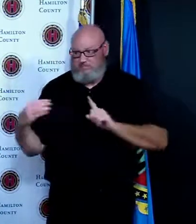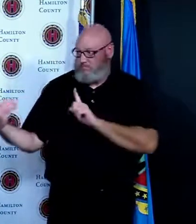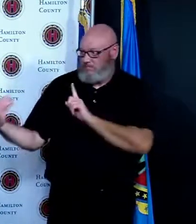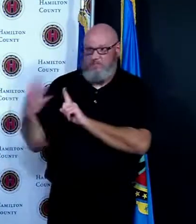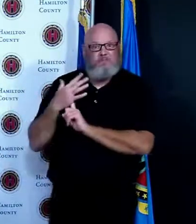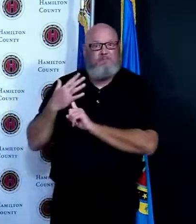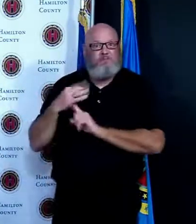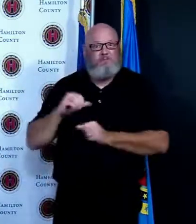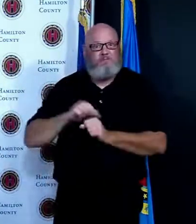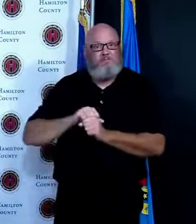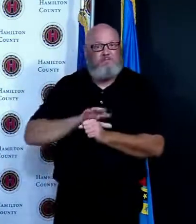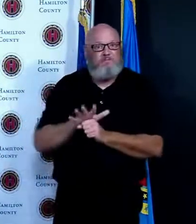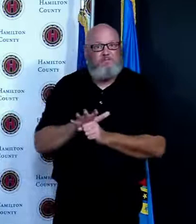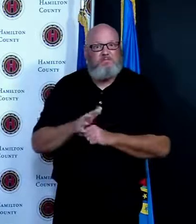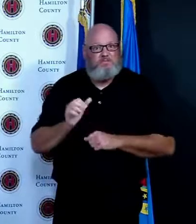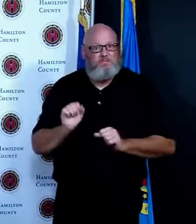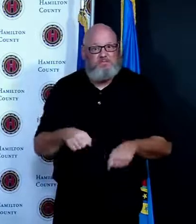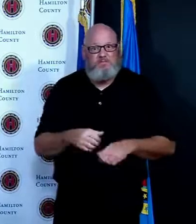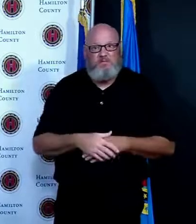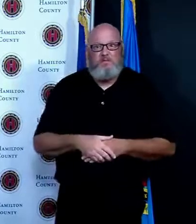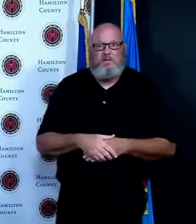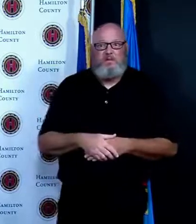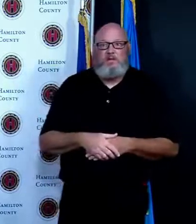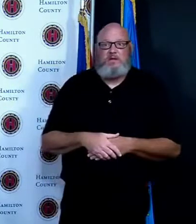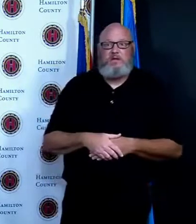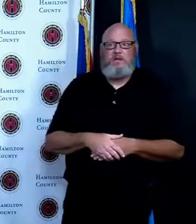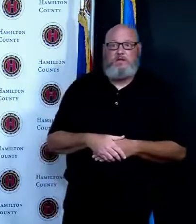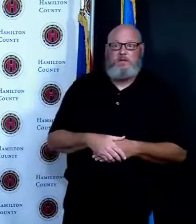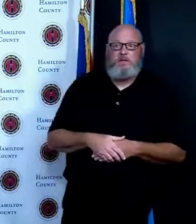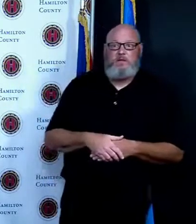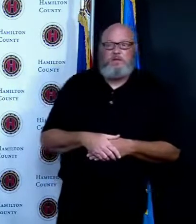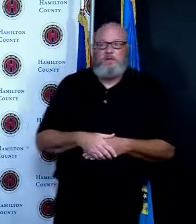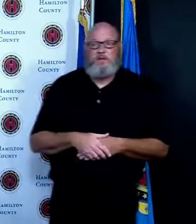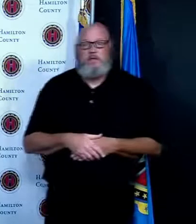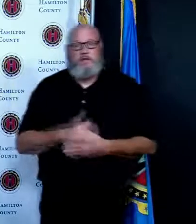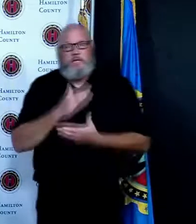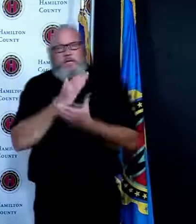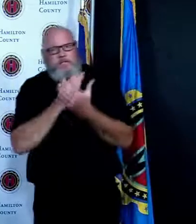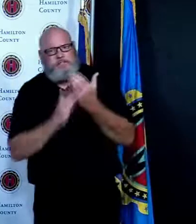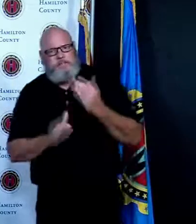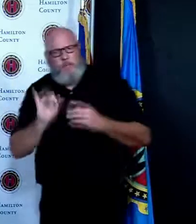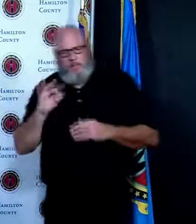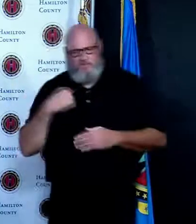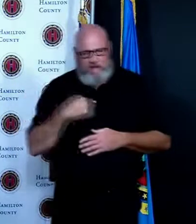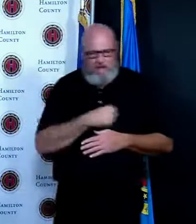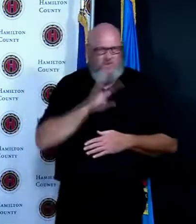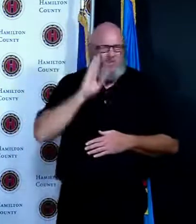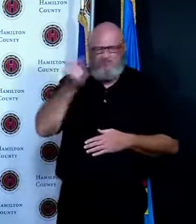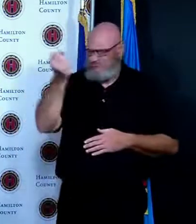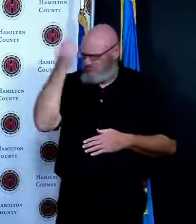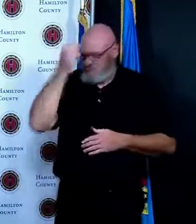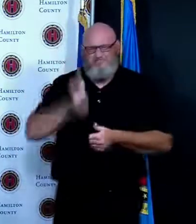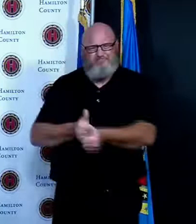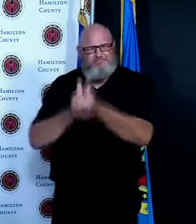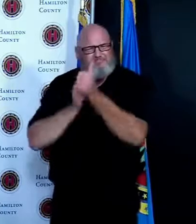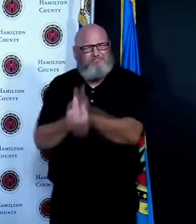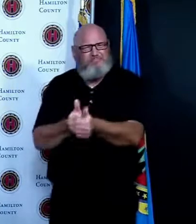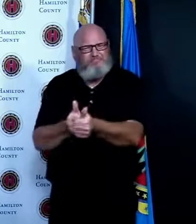some of us are going to take this perfectly seriously and not going to bend the rules at all others need that social interaction and are starting to let their guard down and starting